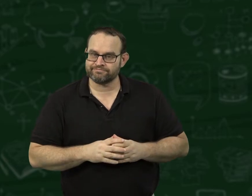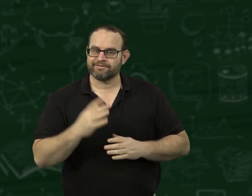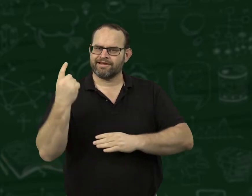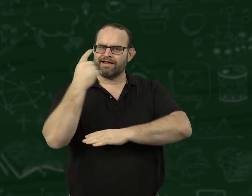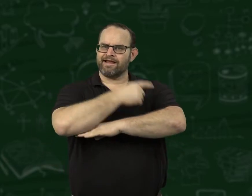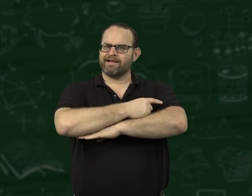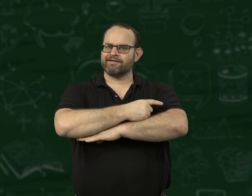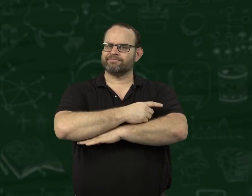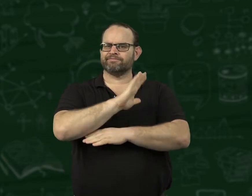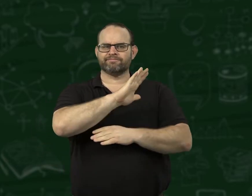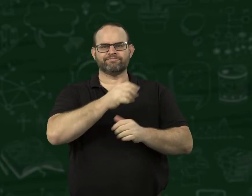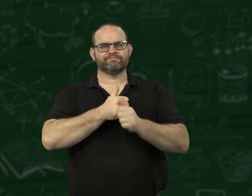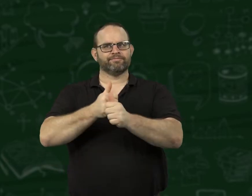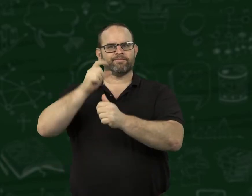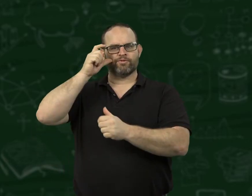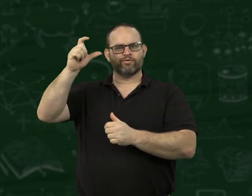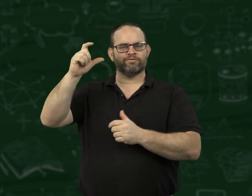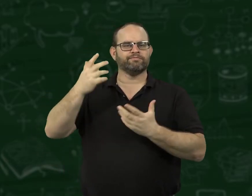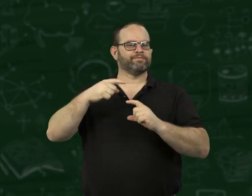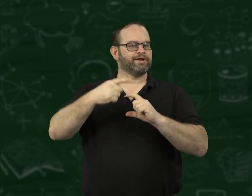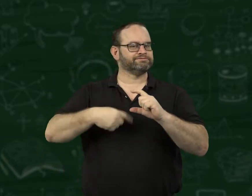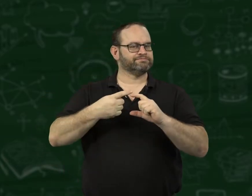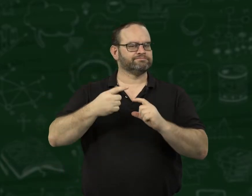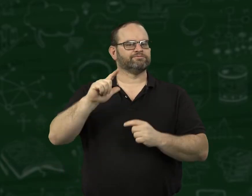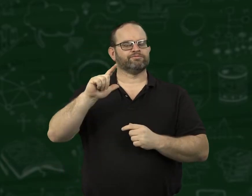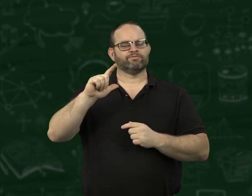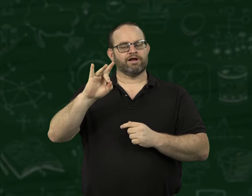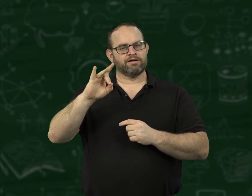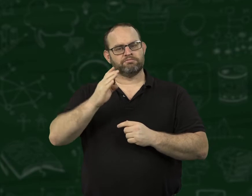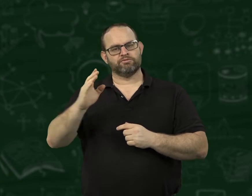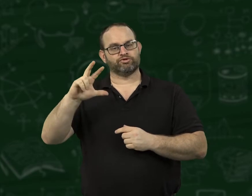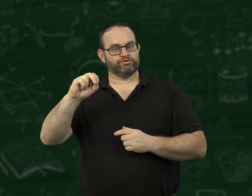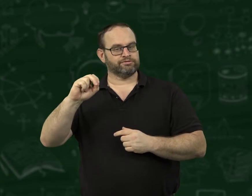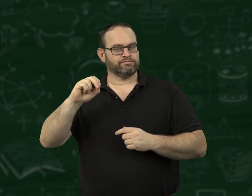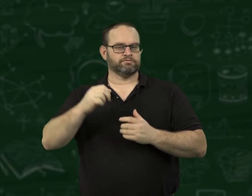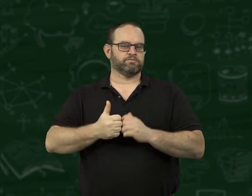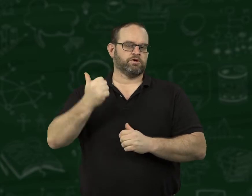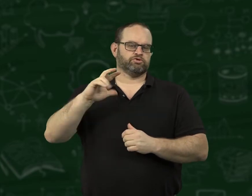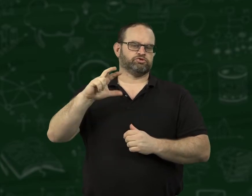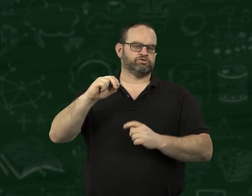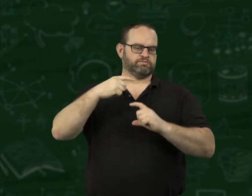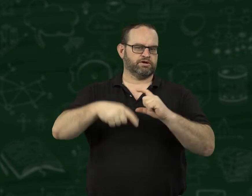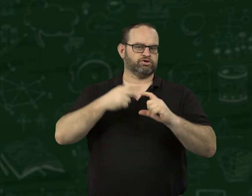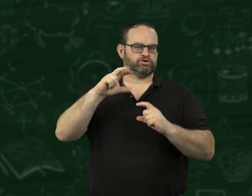Days follow a lunar calendar, which is a base-28 to base-30 cycle, typically base-30.